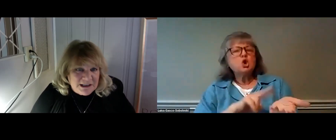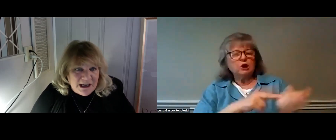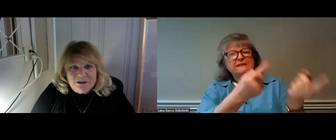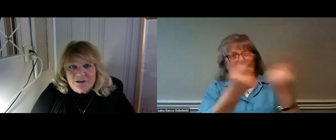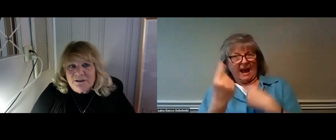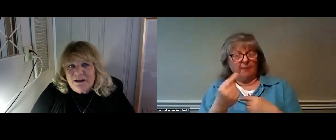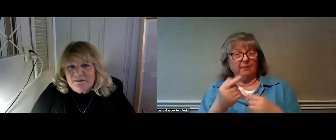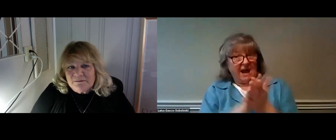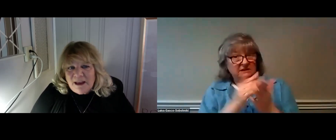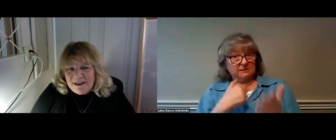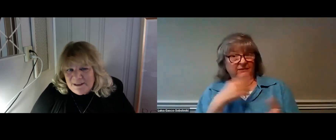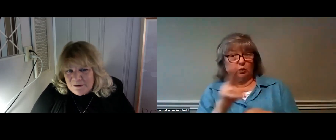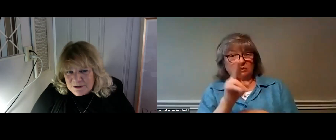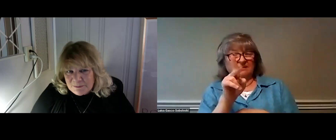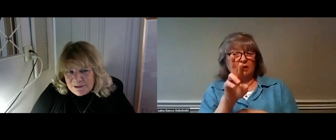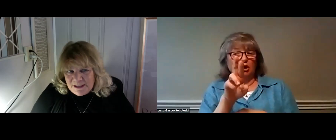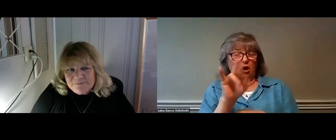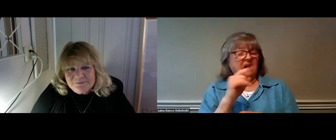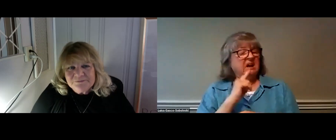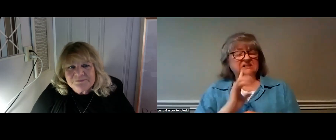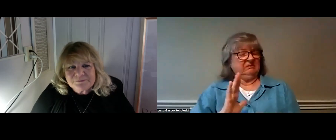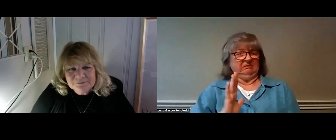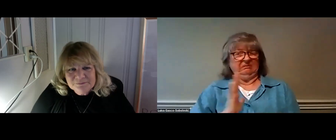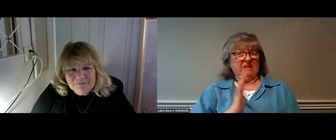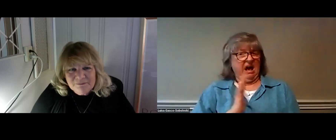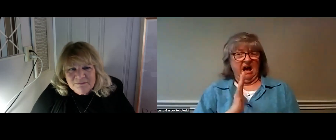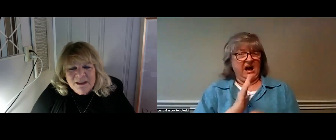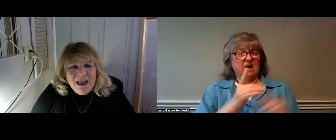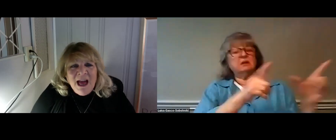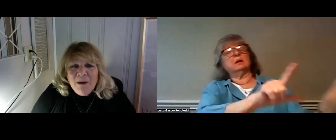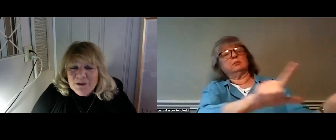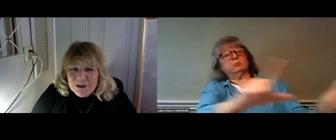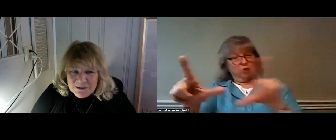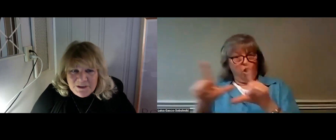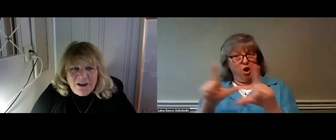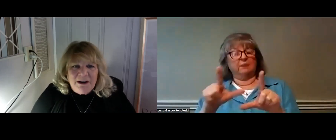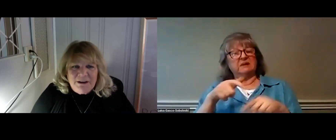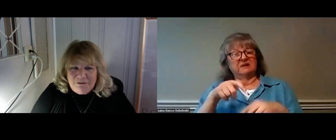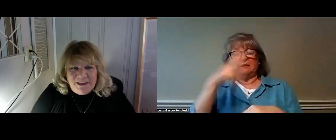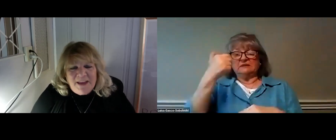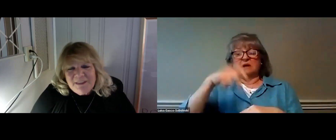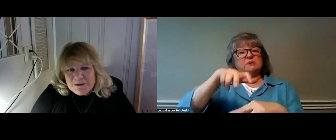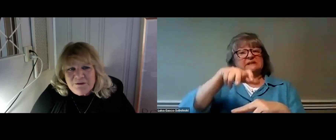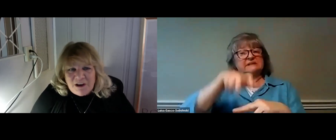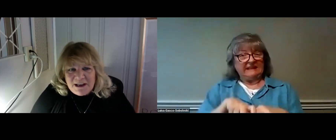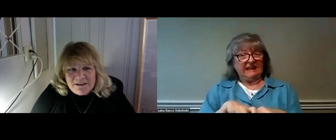doctor that I had a nosebleed. I would use VRI for that, that was fine. I